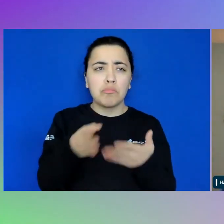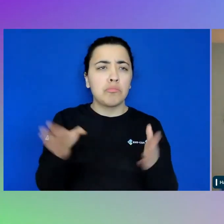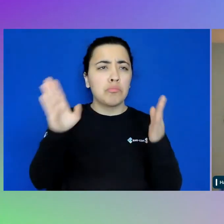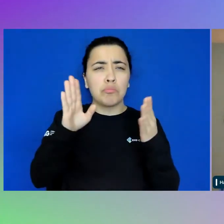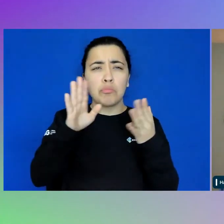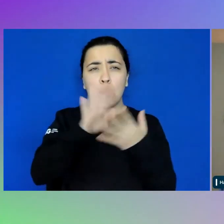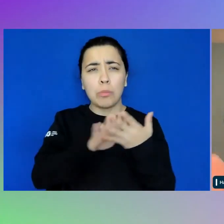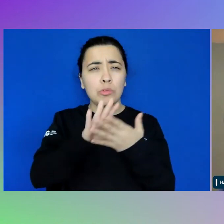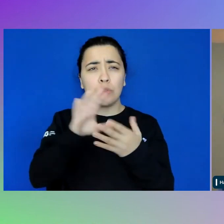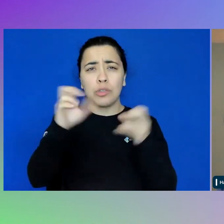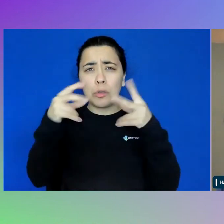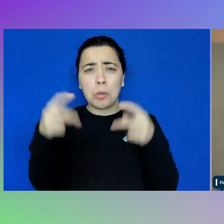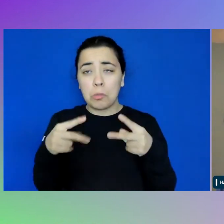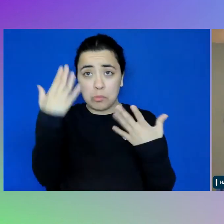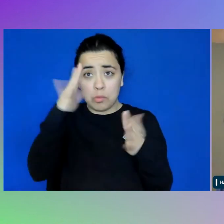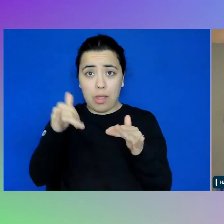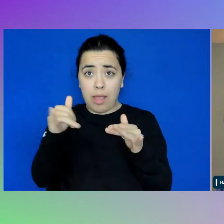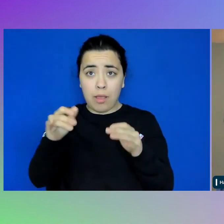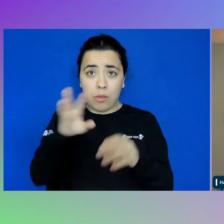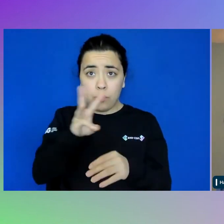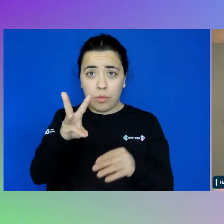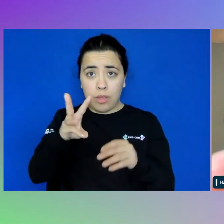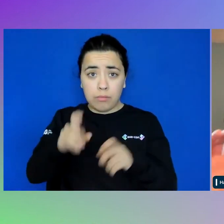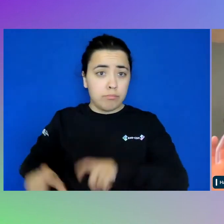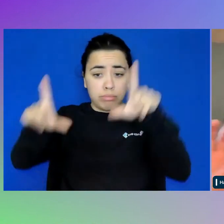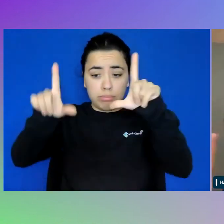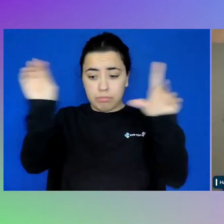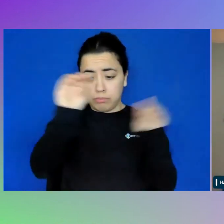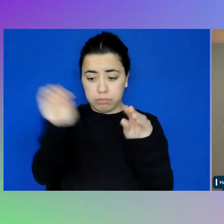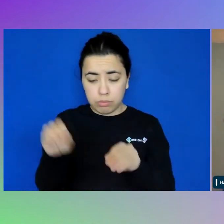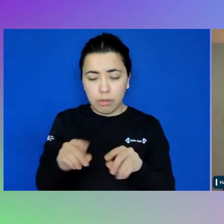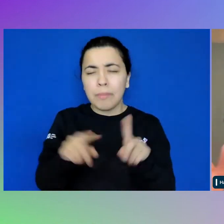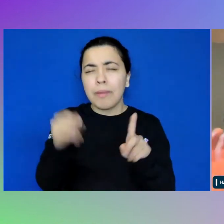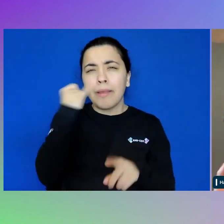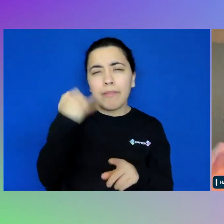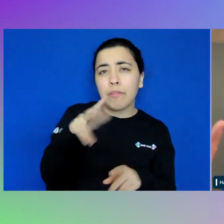how they're going to be rendered in the browser. Uh, so if there is some third party script or some, some scripting that's